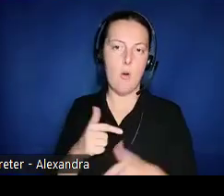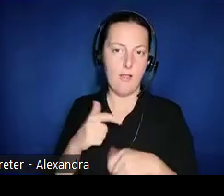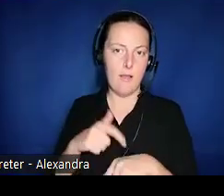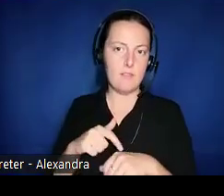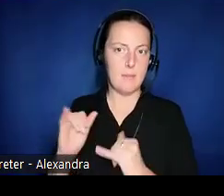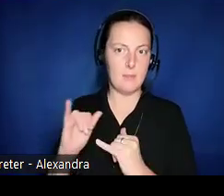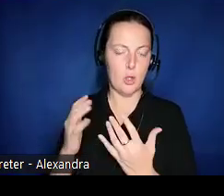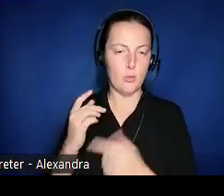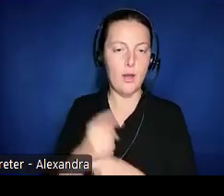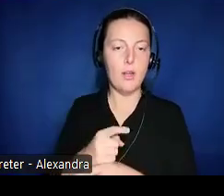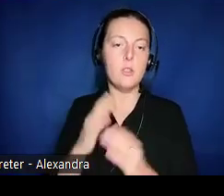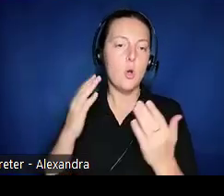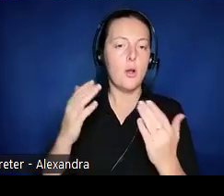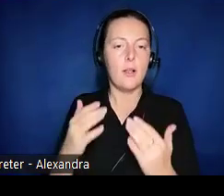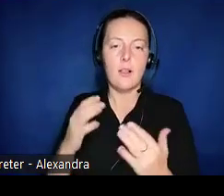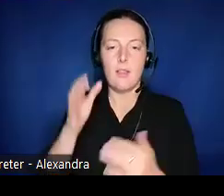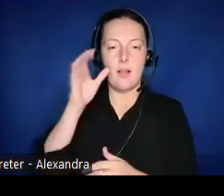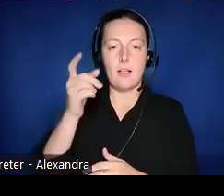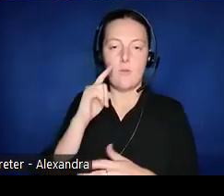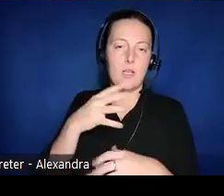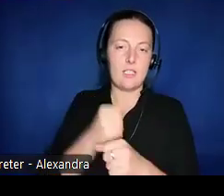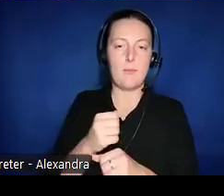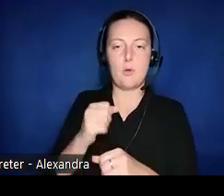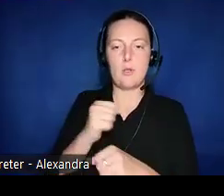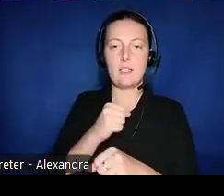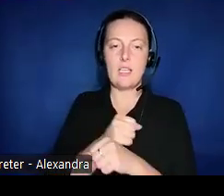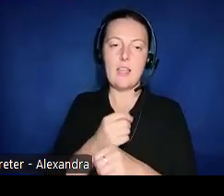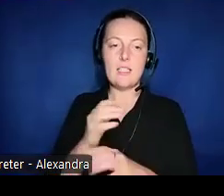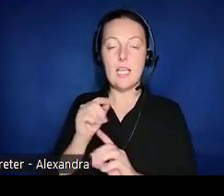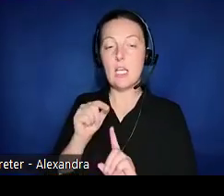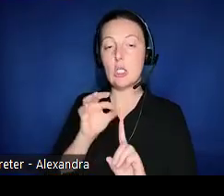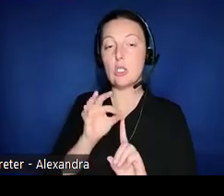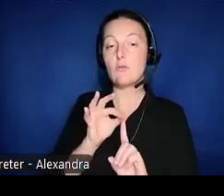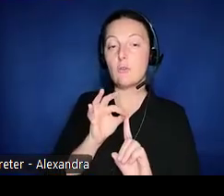converges on the truth but isn't itself a member of the of the data set that you're analyzing